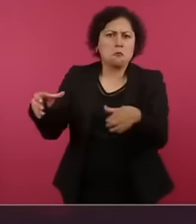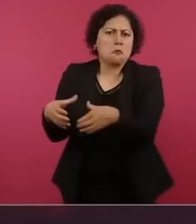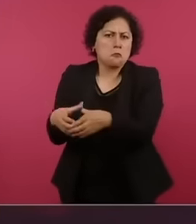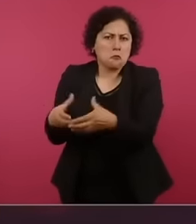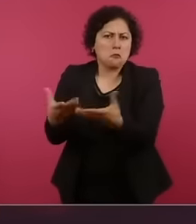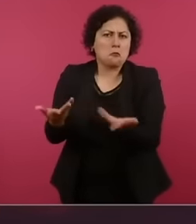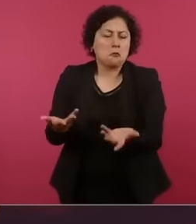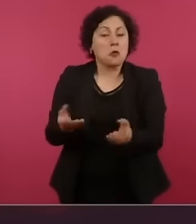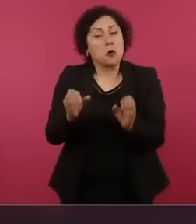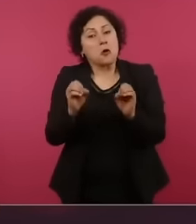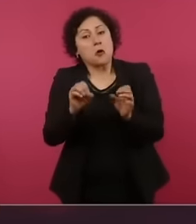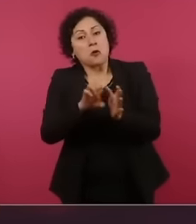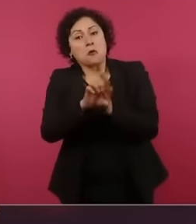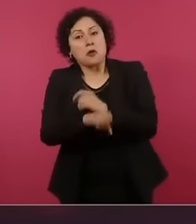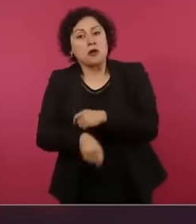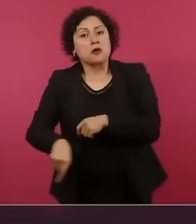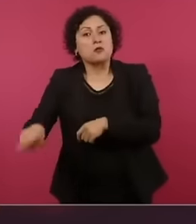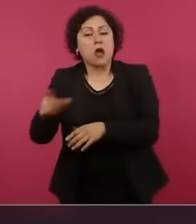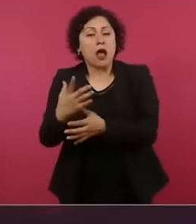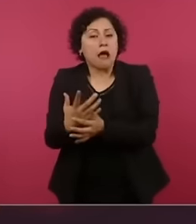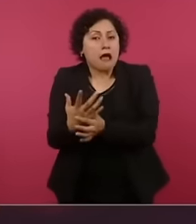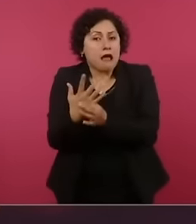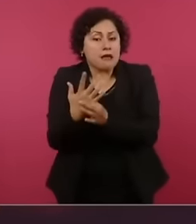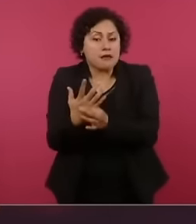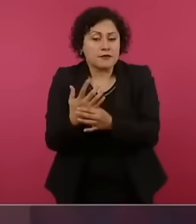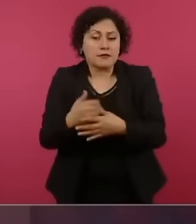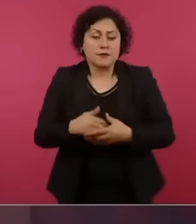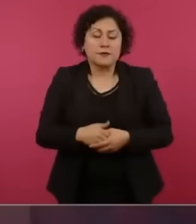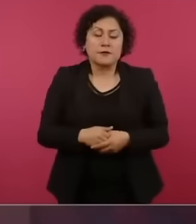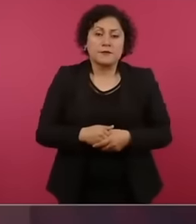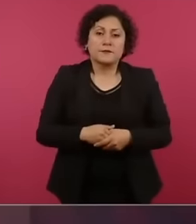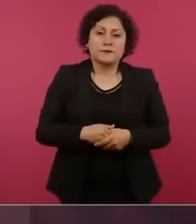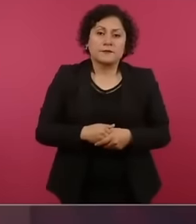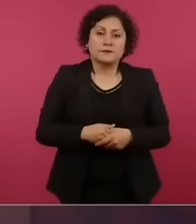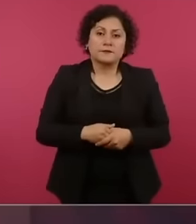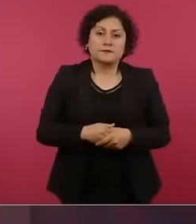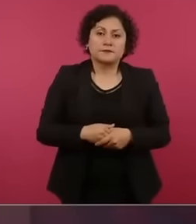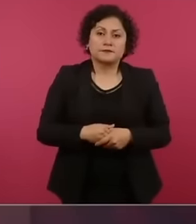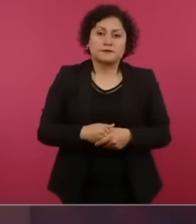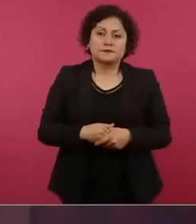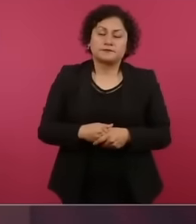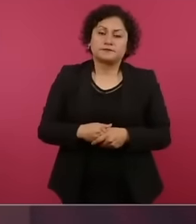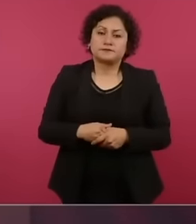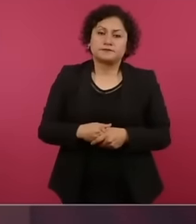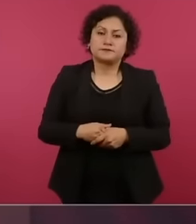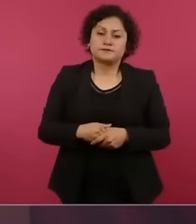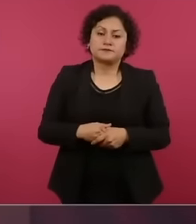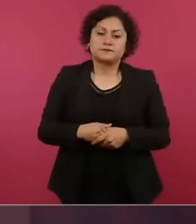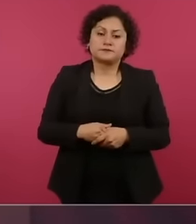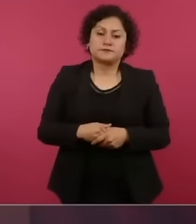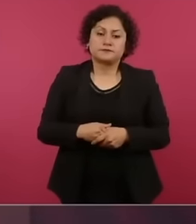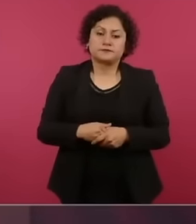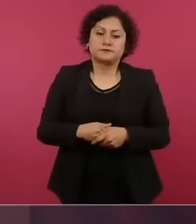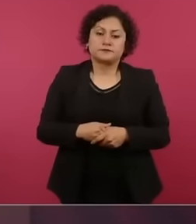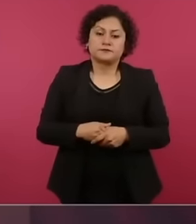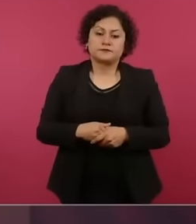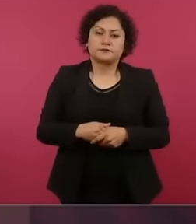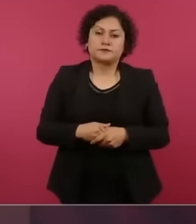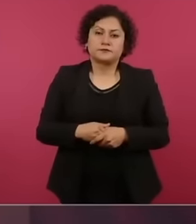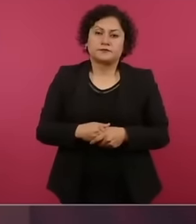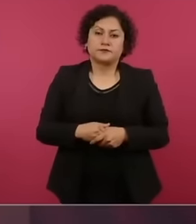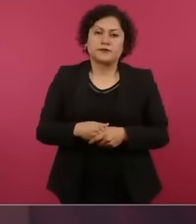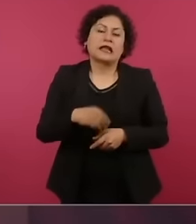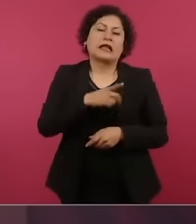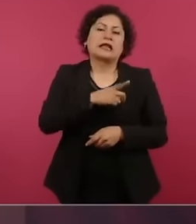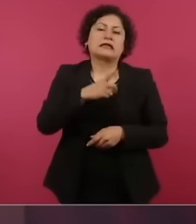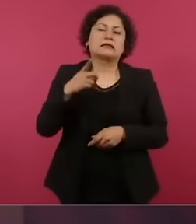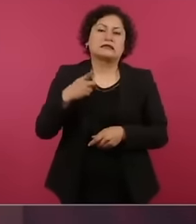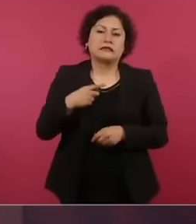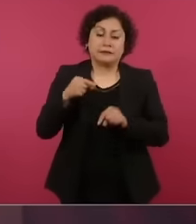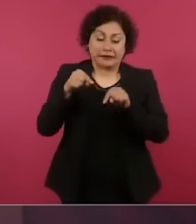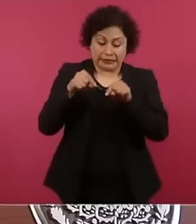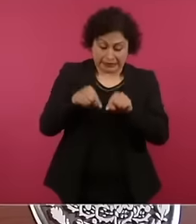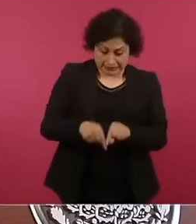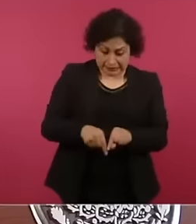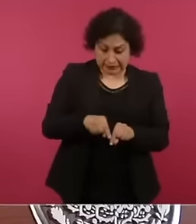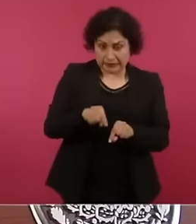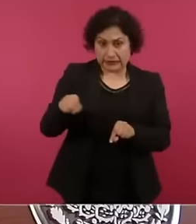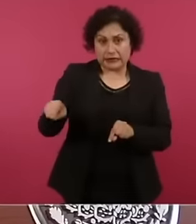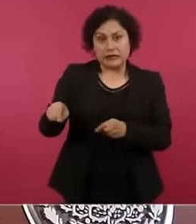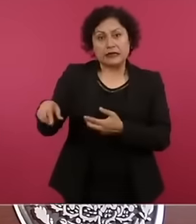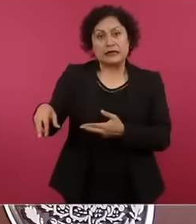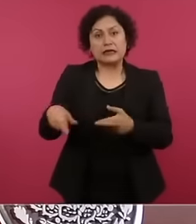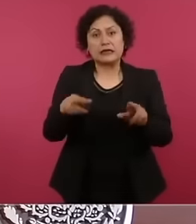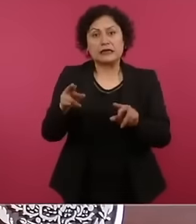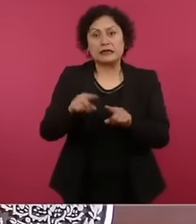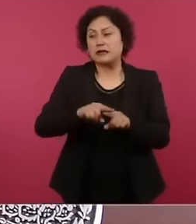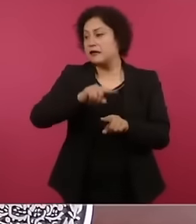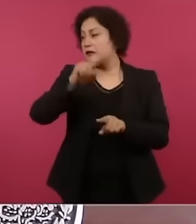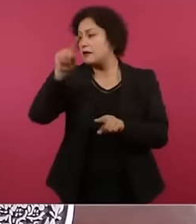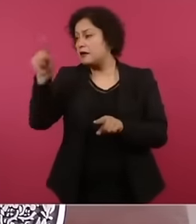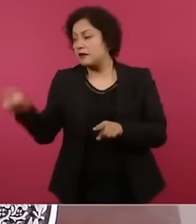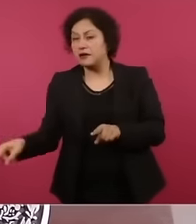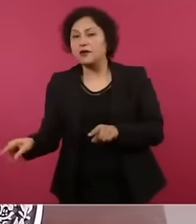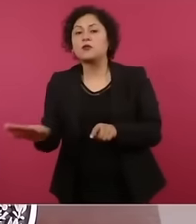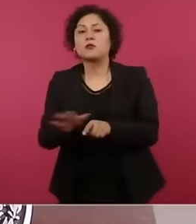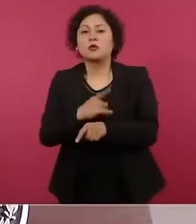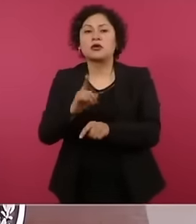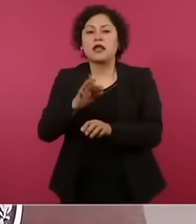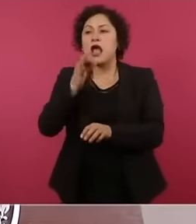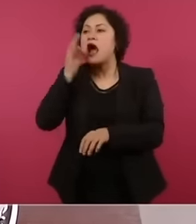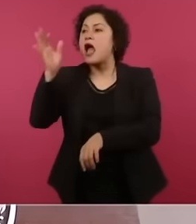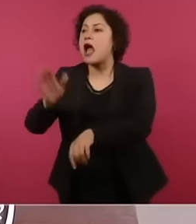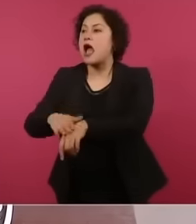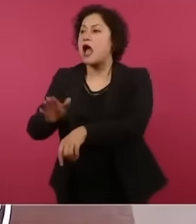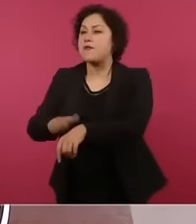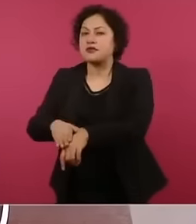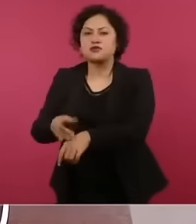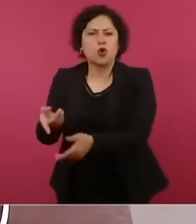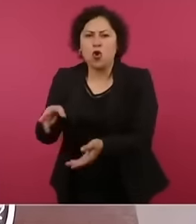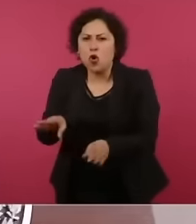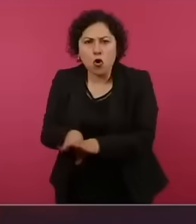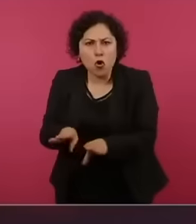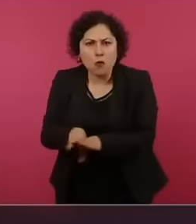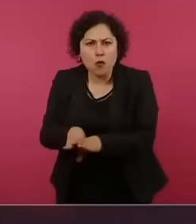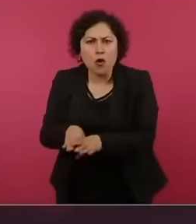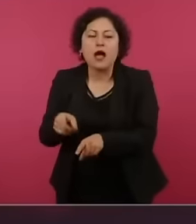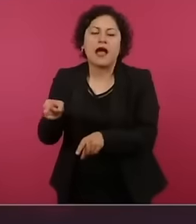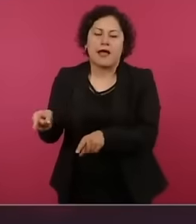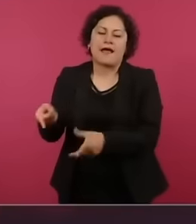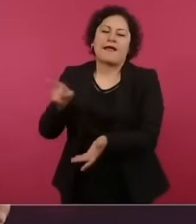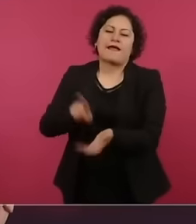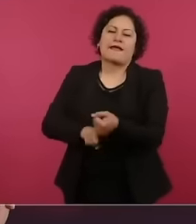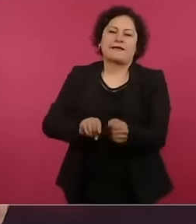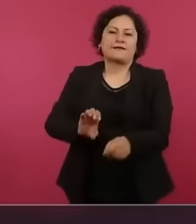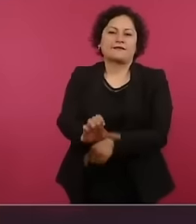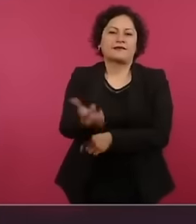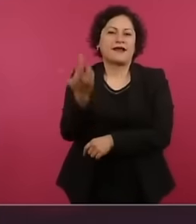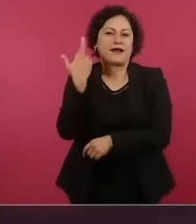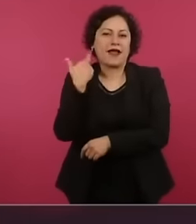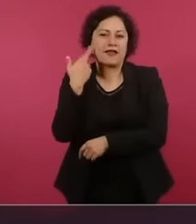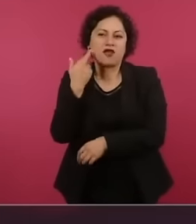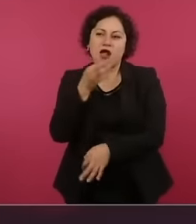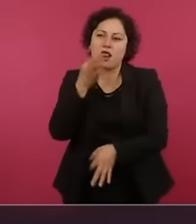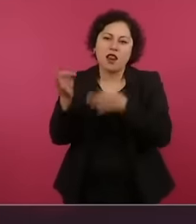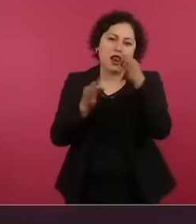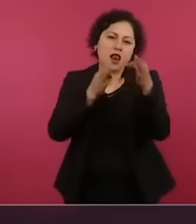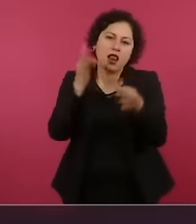on this side to cross because we're already going there and many things, the